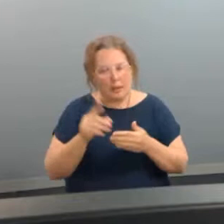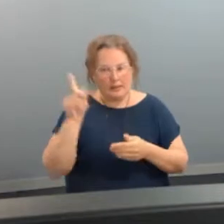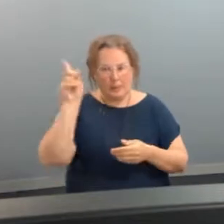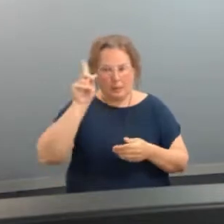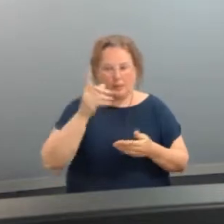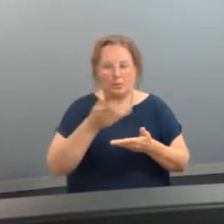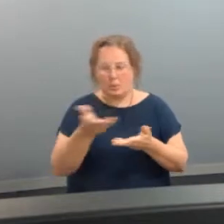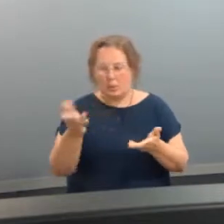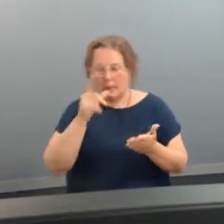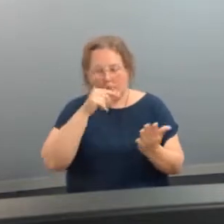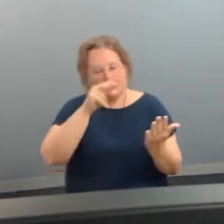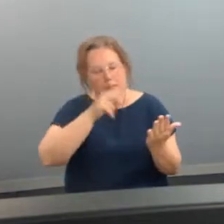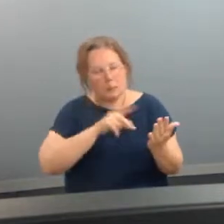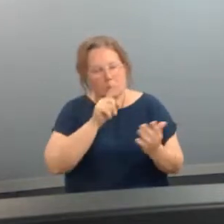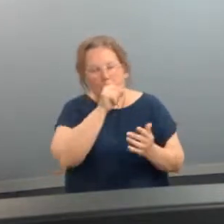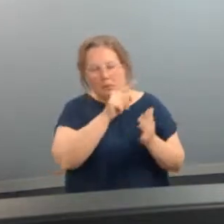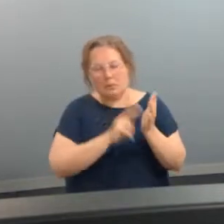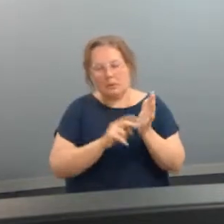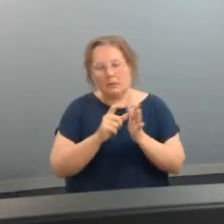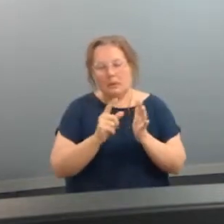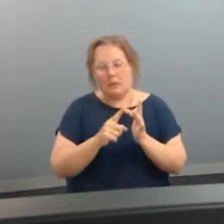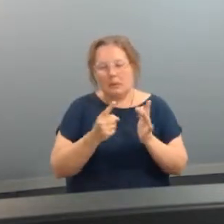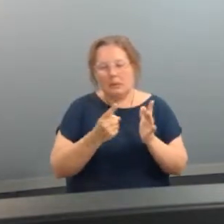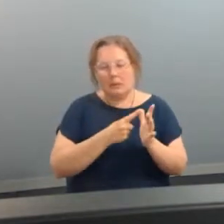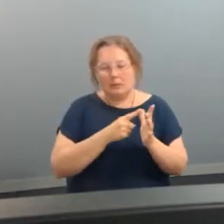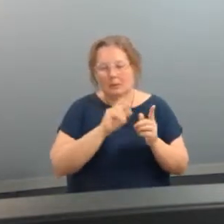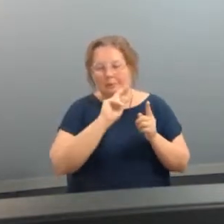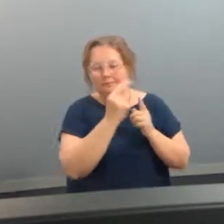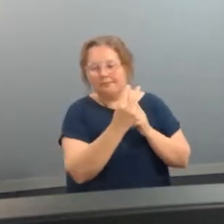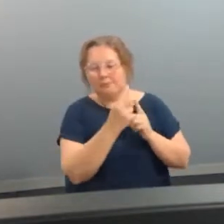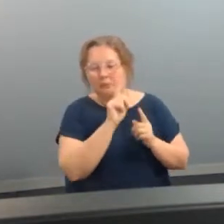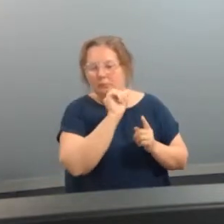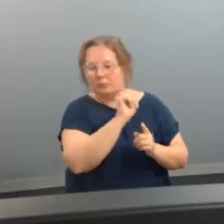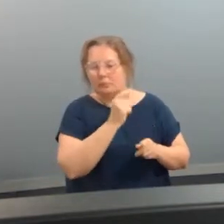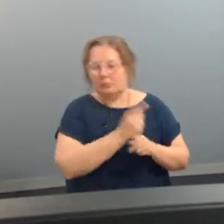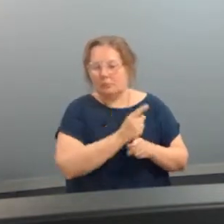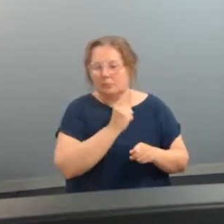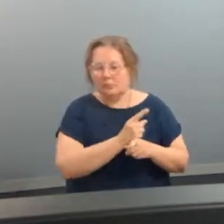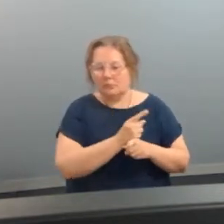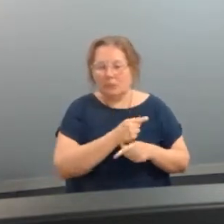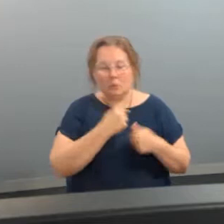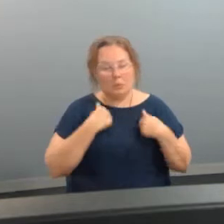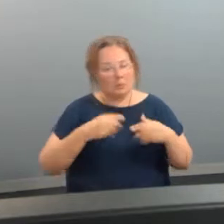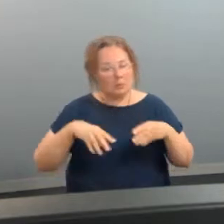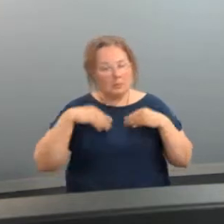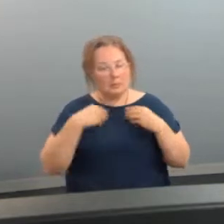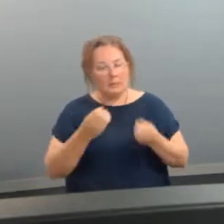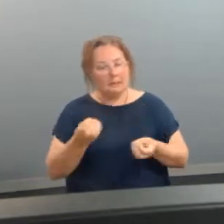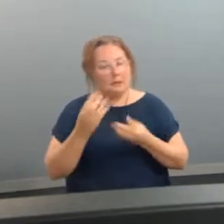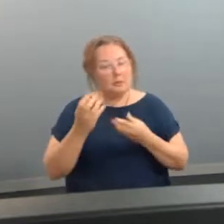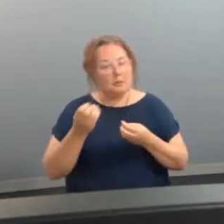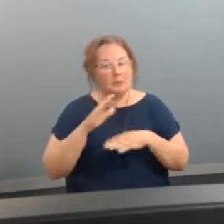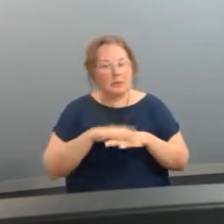language in the consultation papers and in the guidance at this stage so that people can see what the agency is